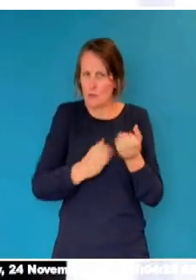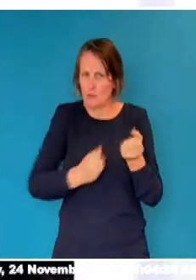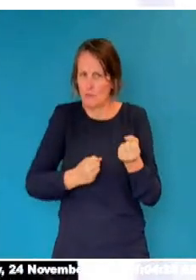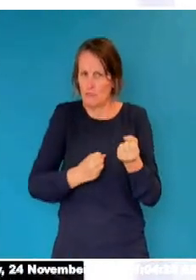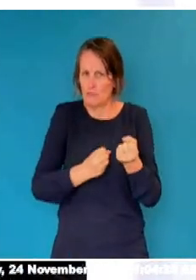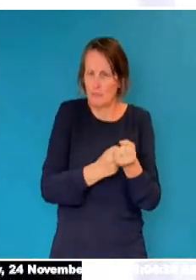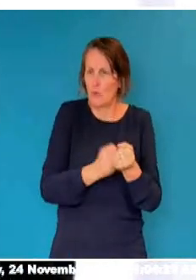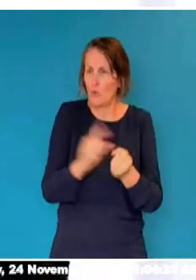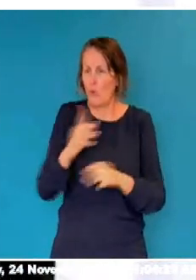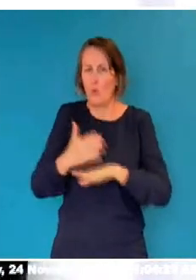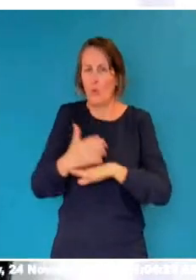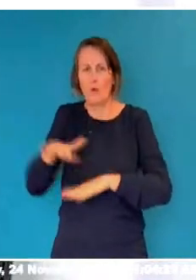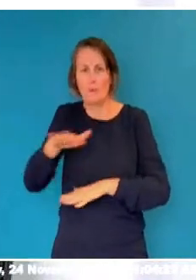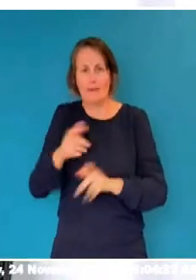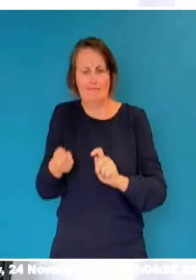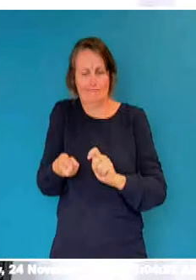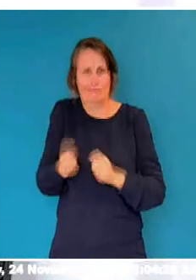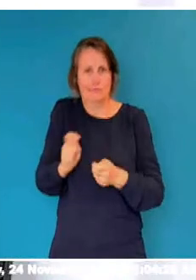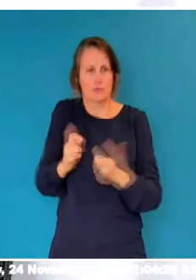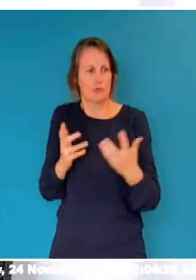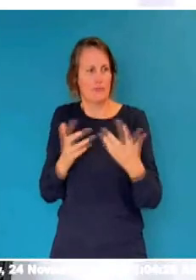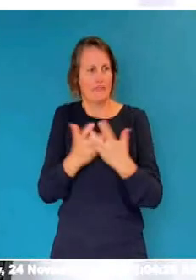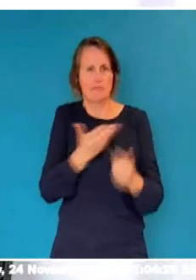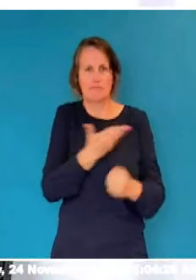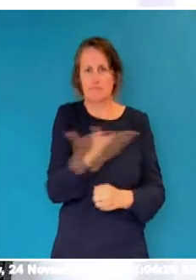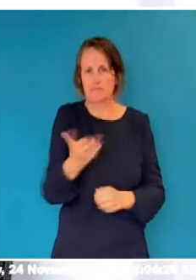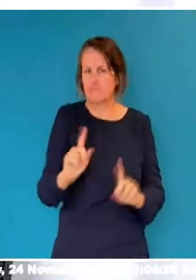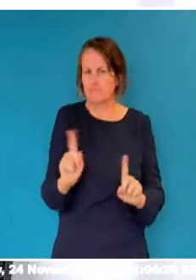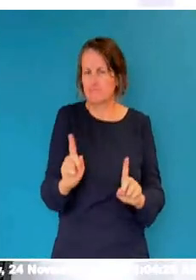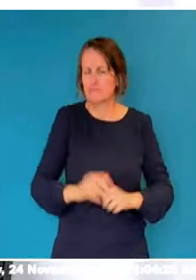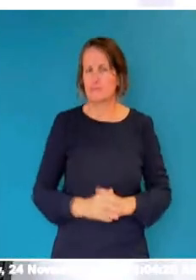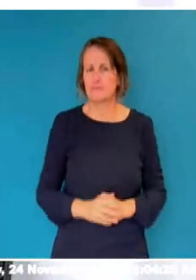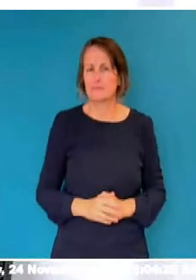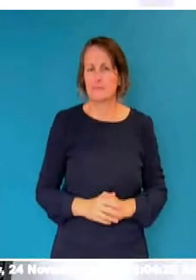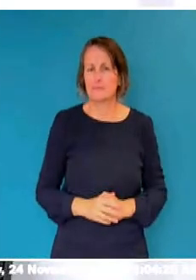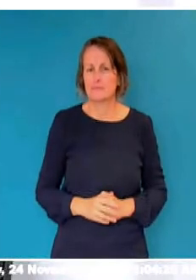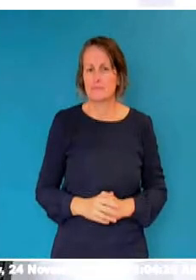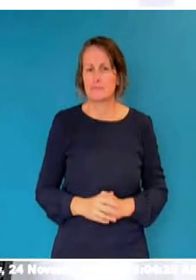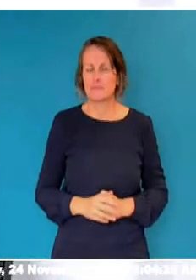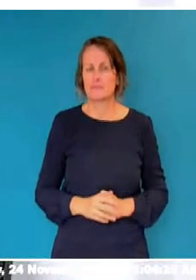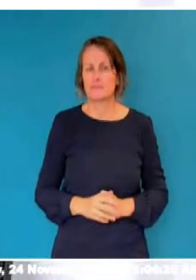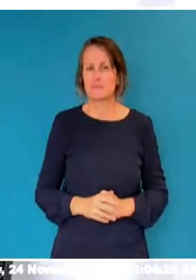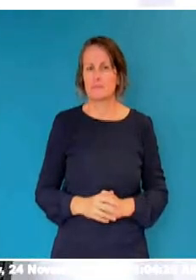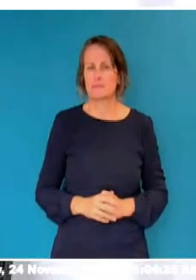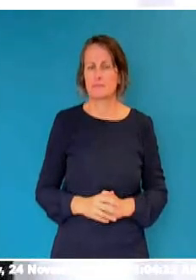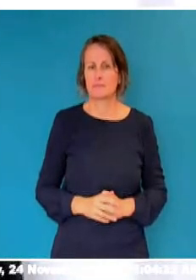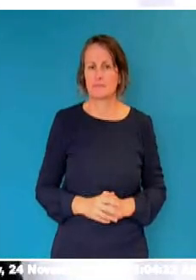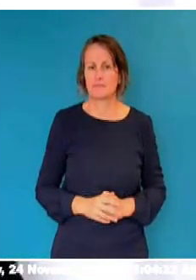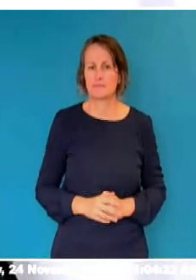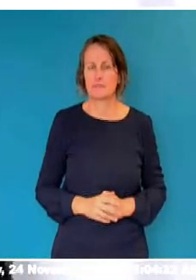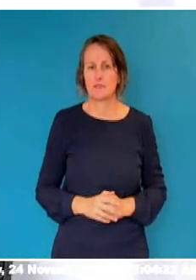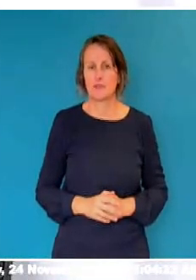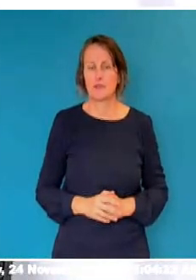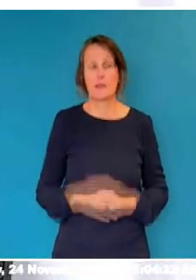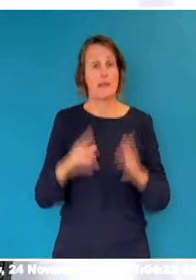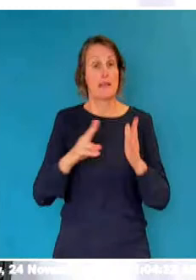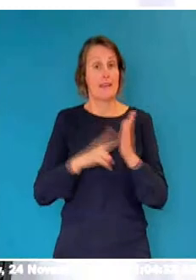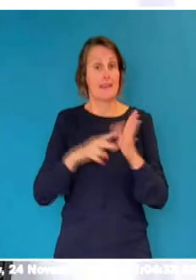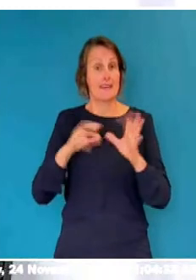So the way we have approached this is obviously through